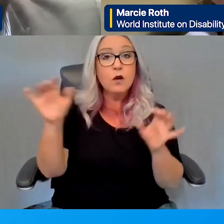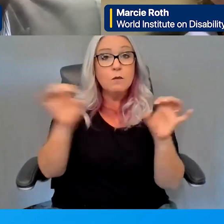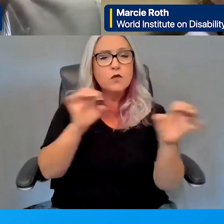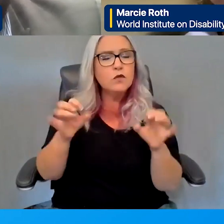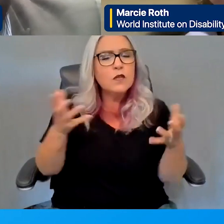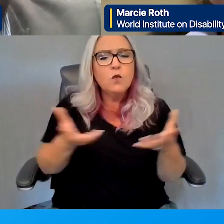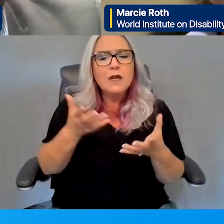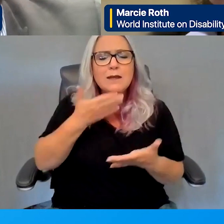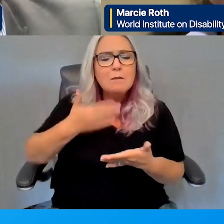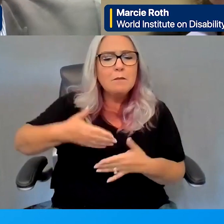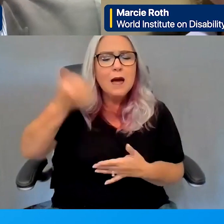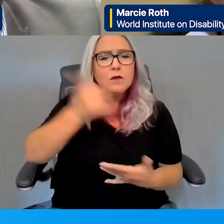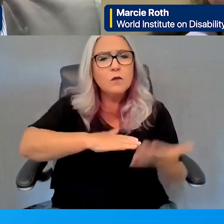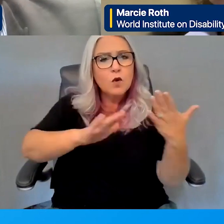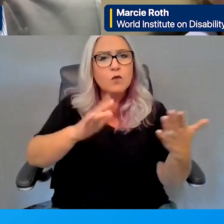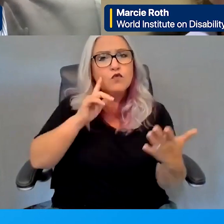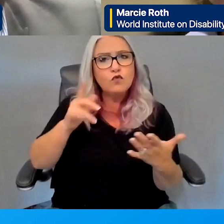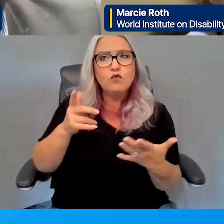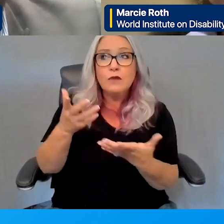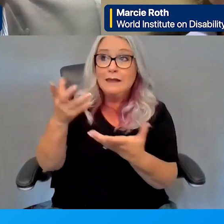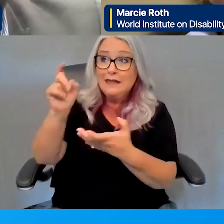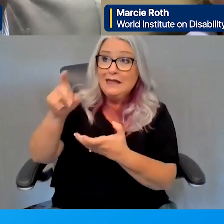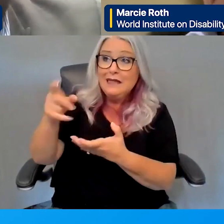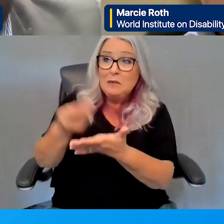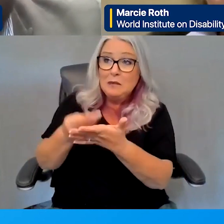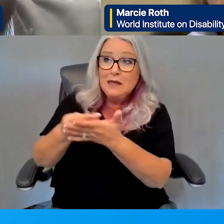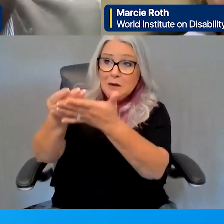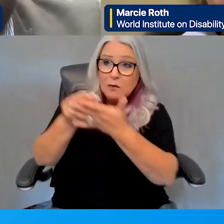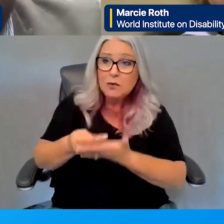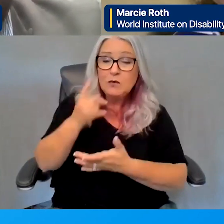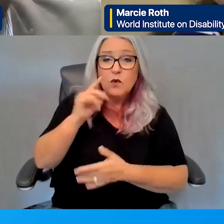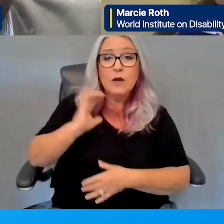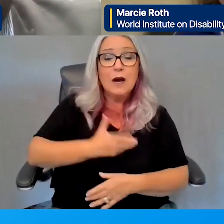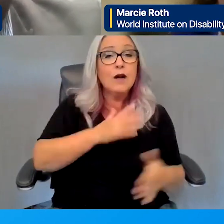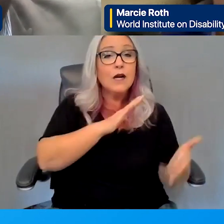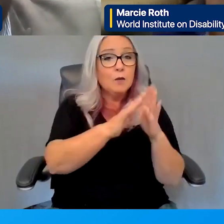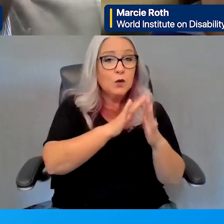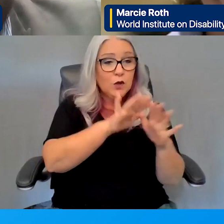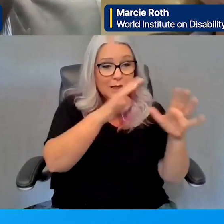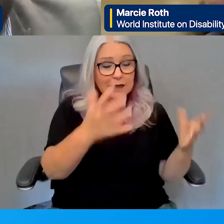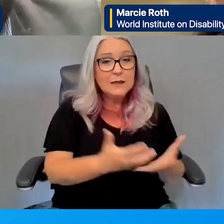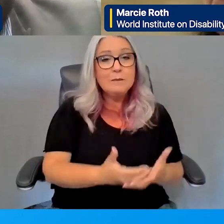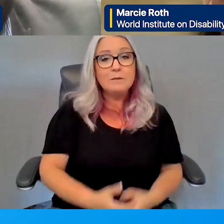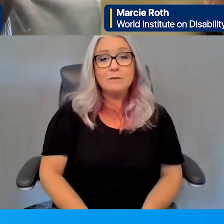build a solid case for funding within our community? So, really